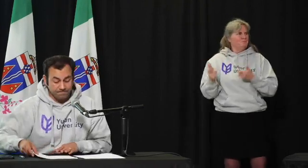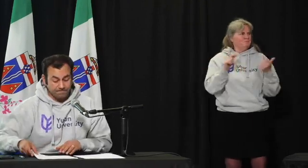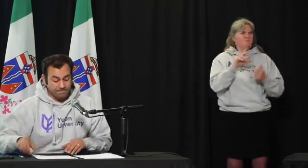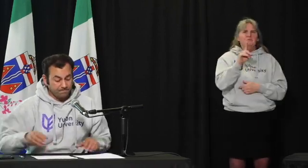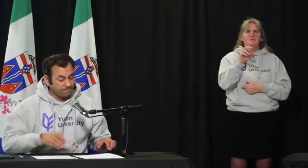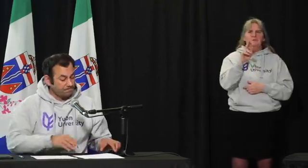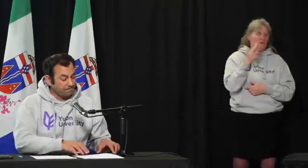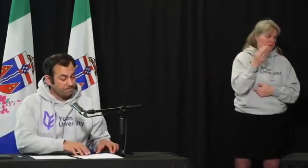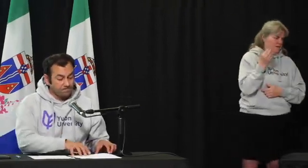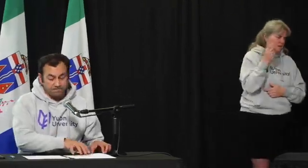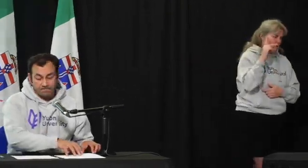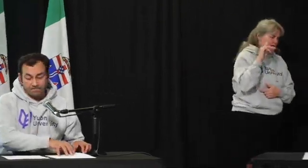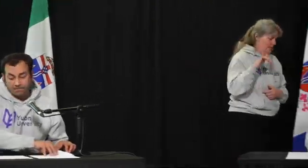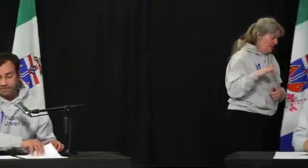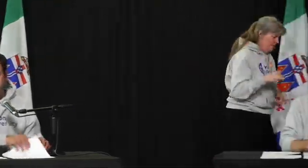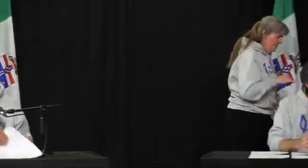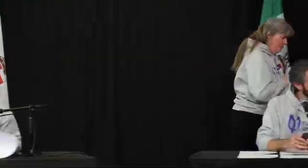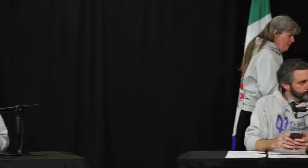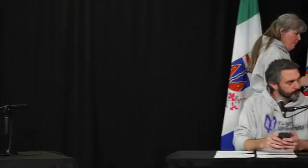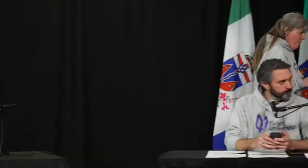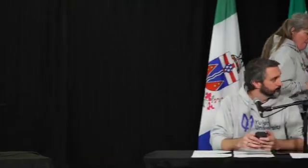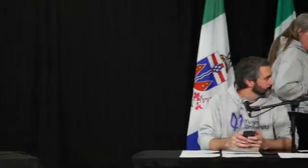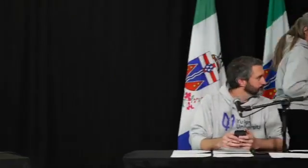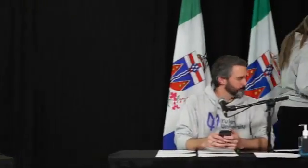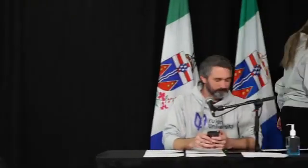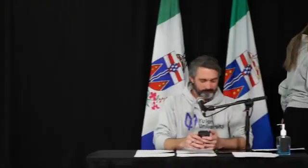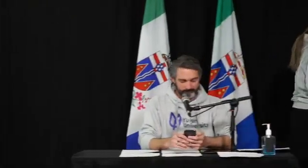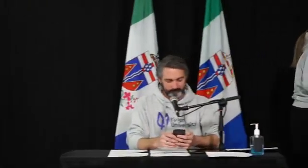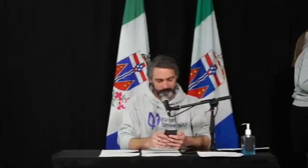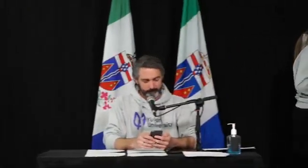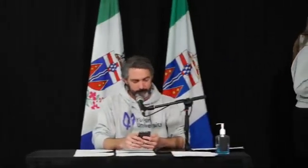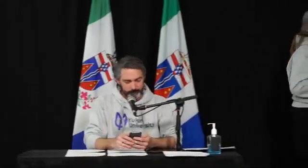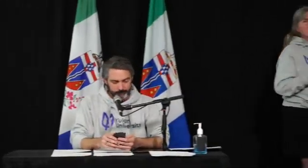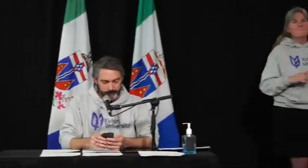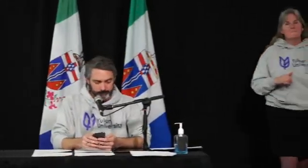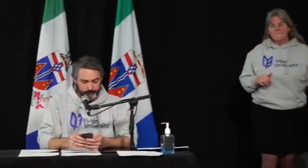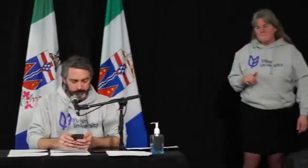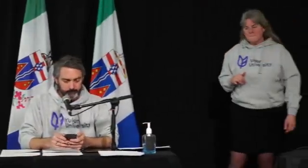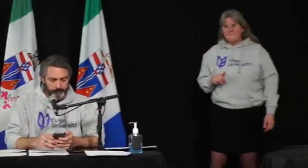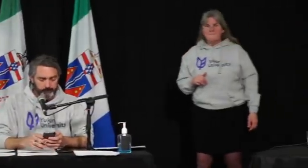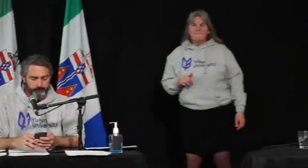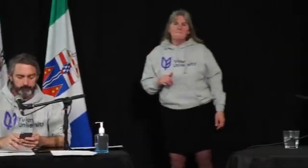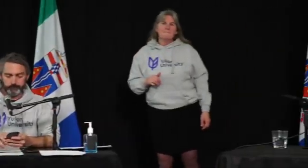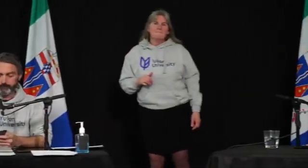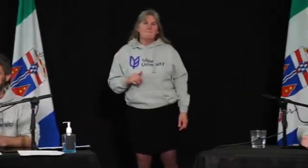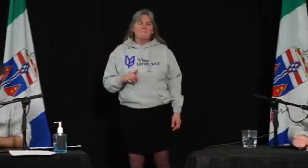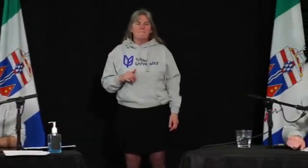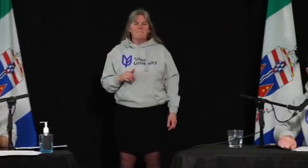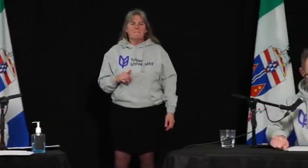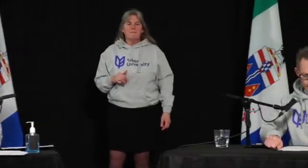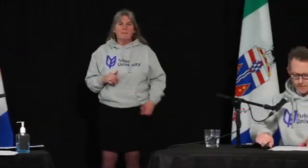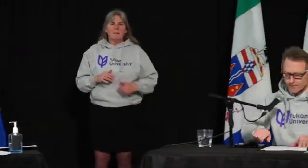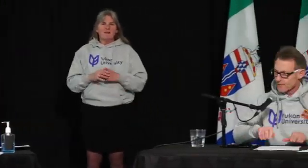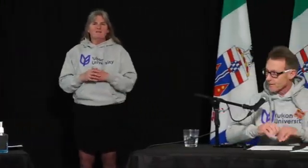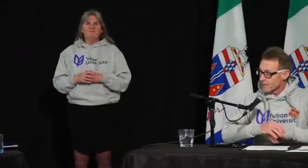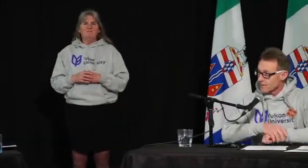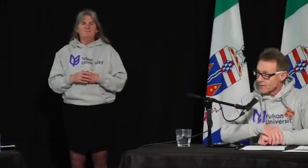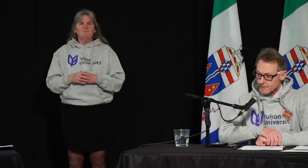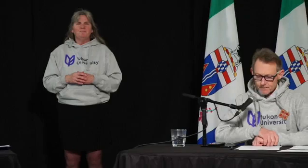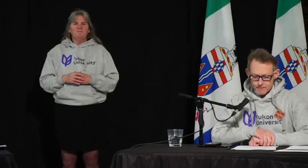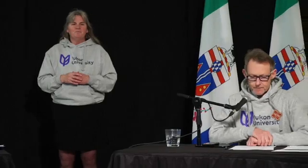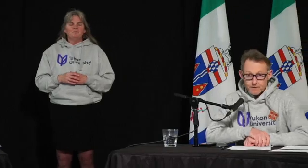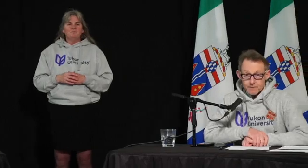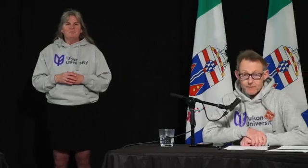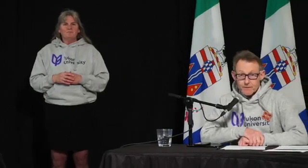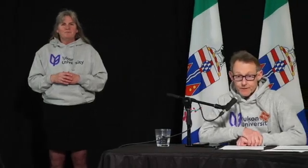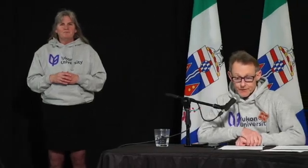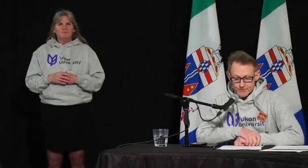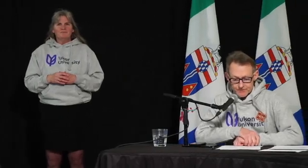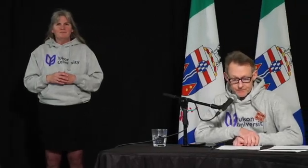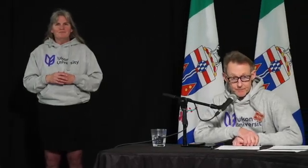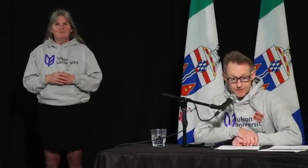Dr Hanley.